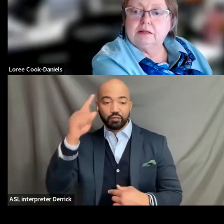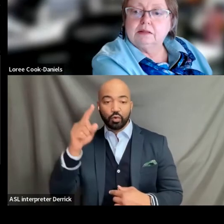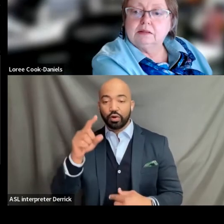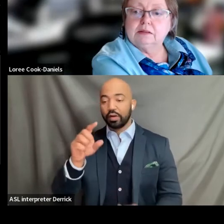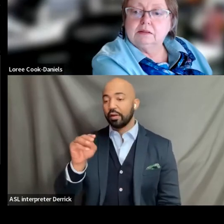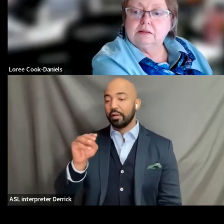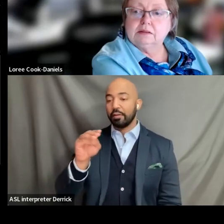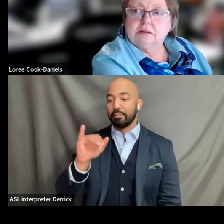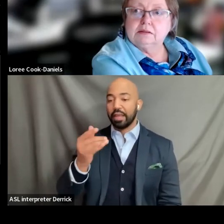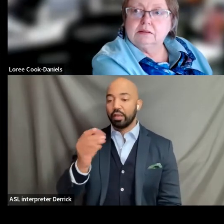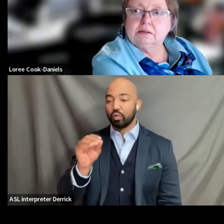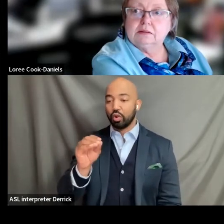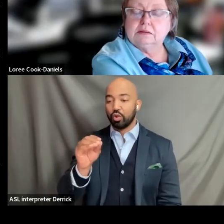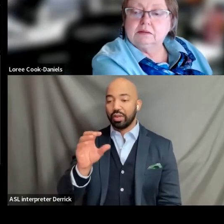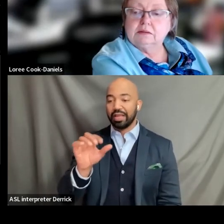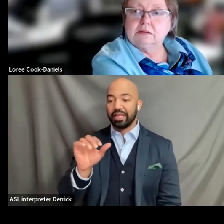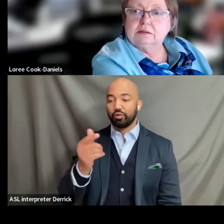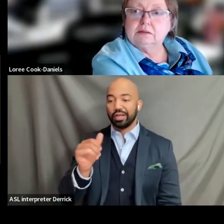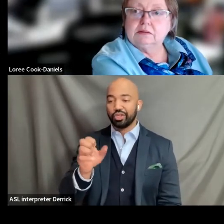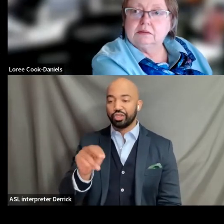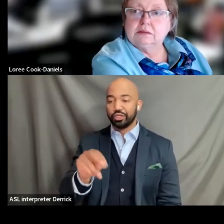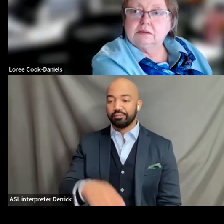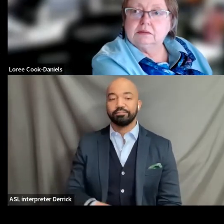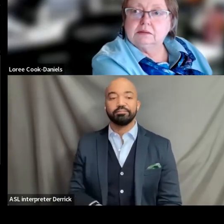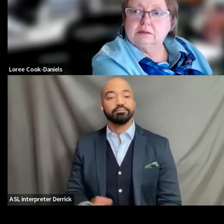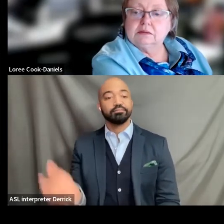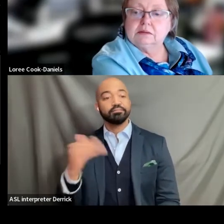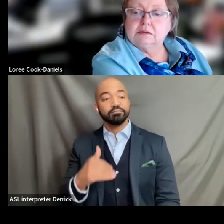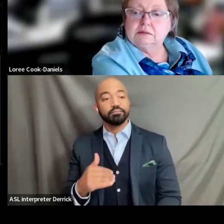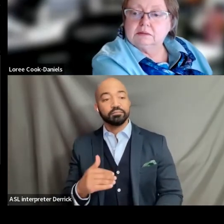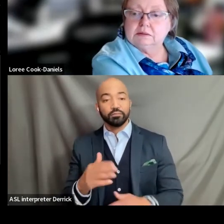Calling in, affirming people in space in front of everyone.